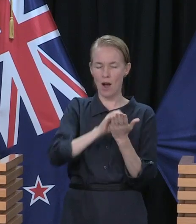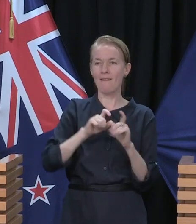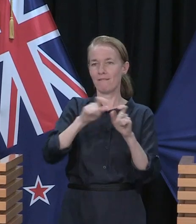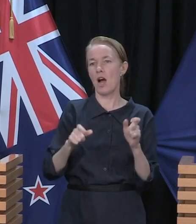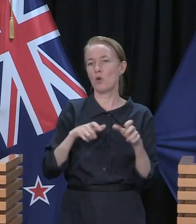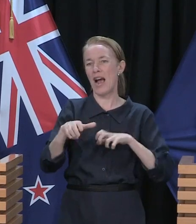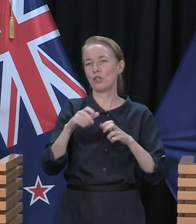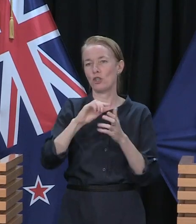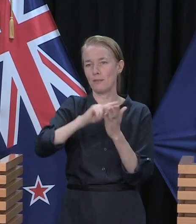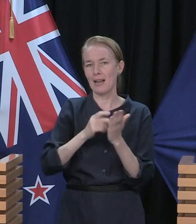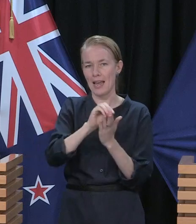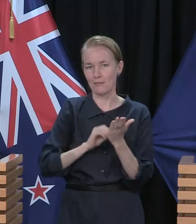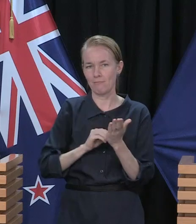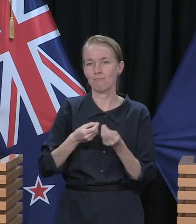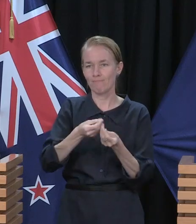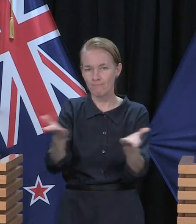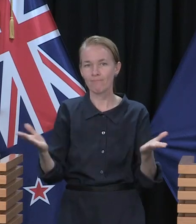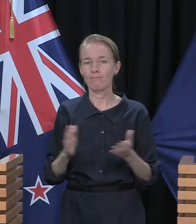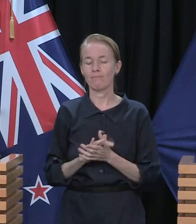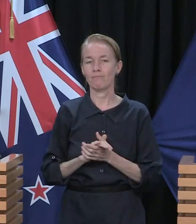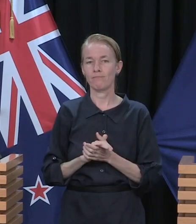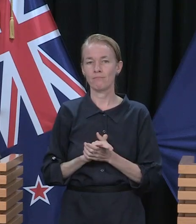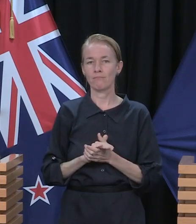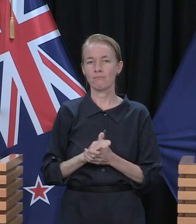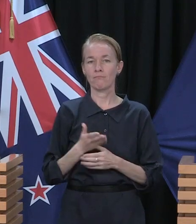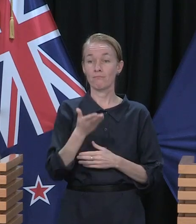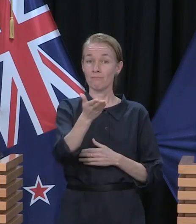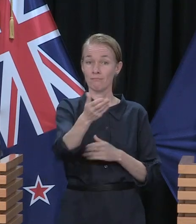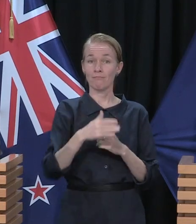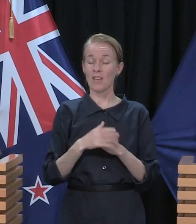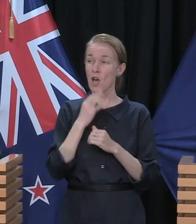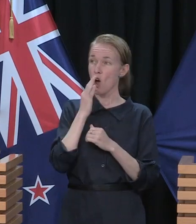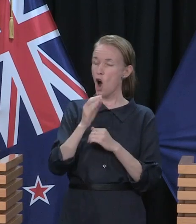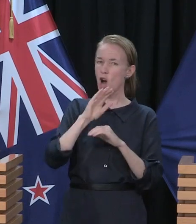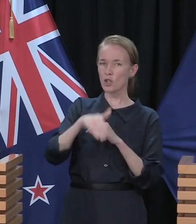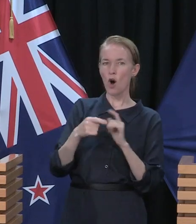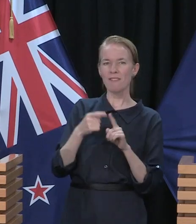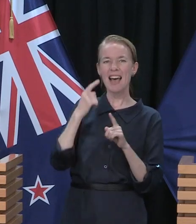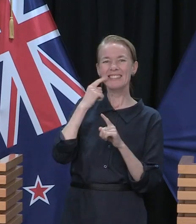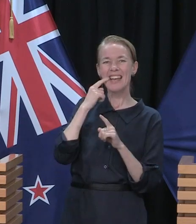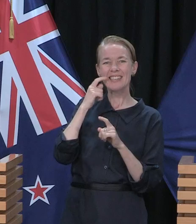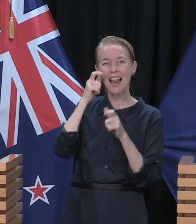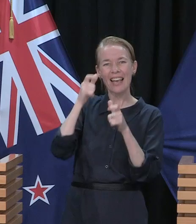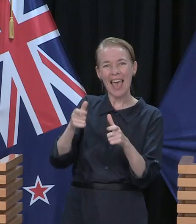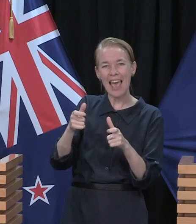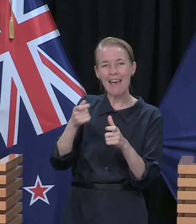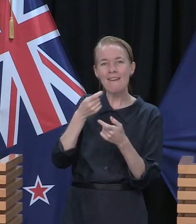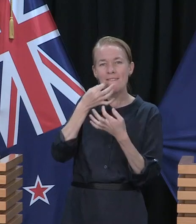couple of questions about the dental care? Almost two years on, why have none of the proposals for increasing access to adult dental care